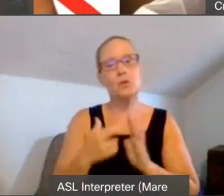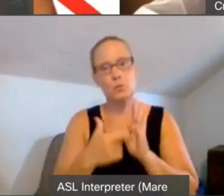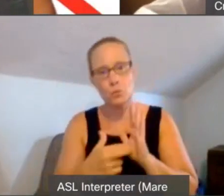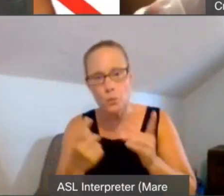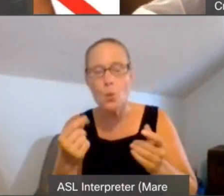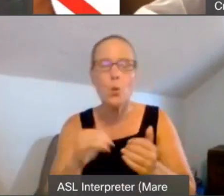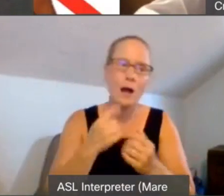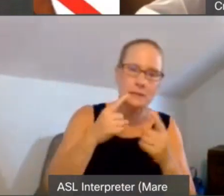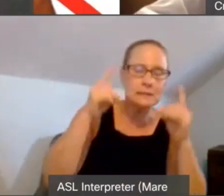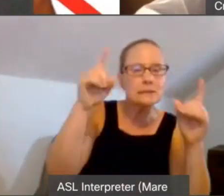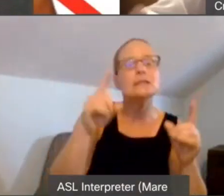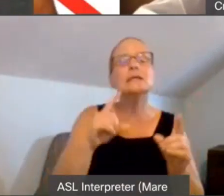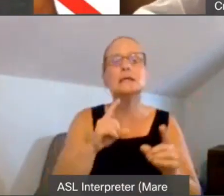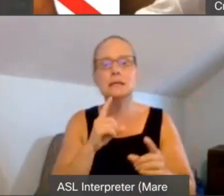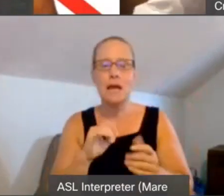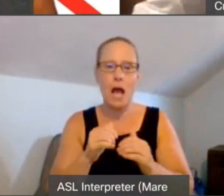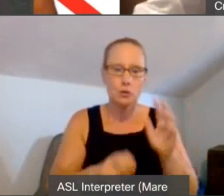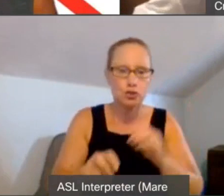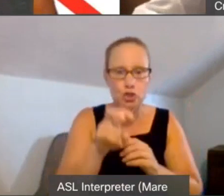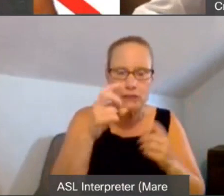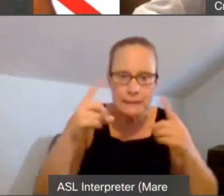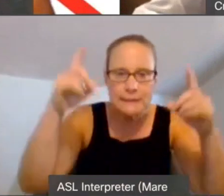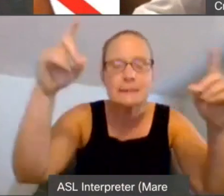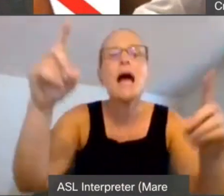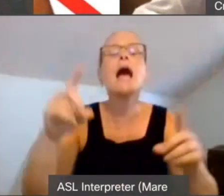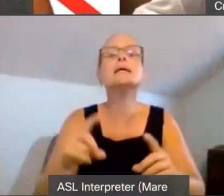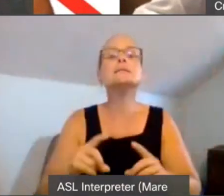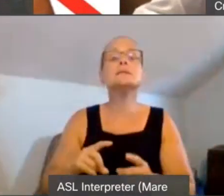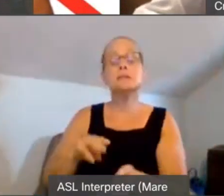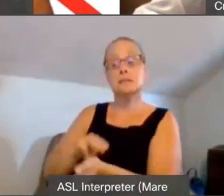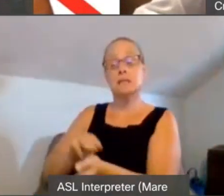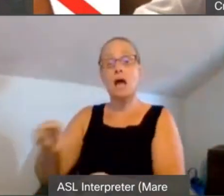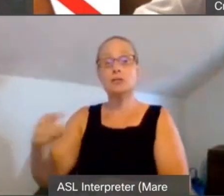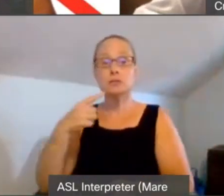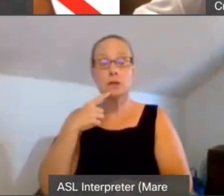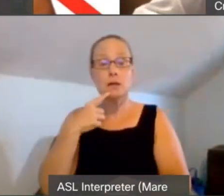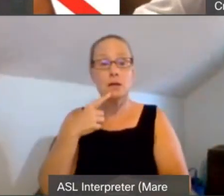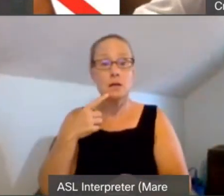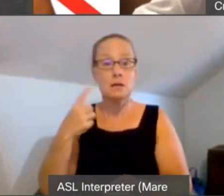and how to engage in a successful recovery. As the doctor said when things like that happen